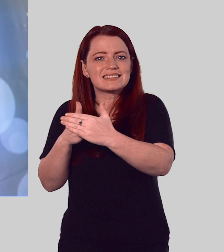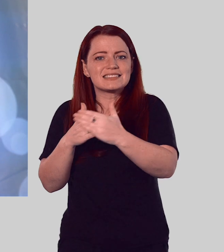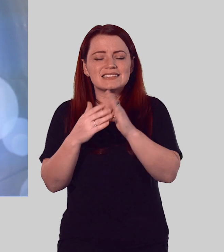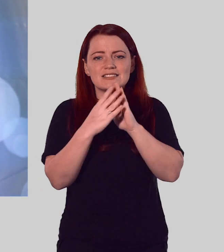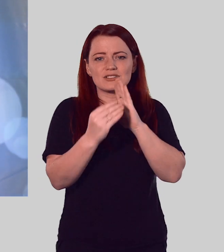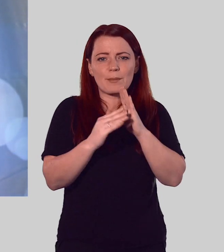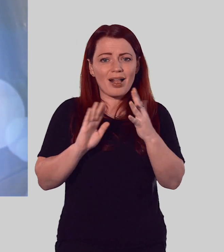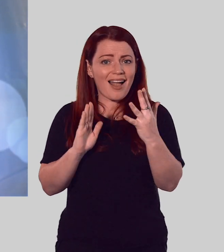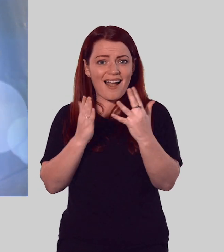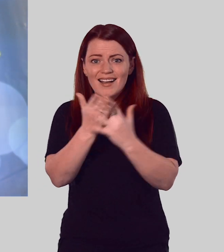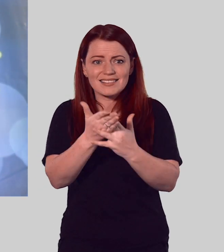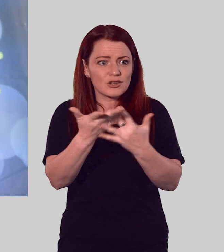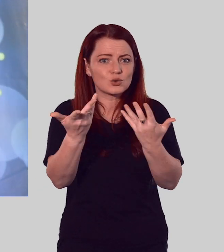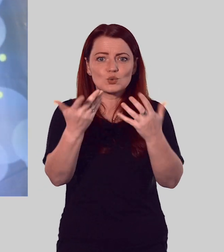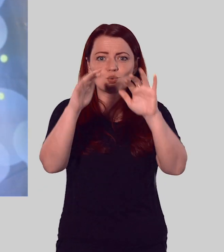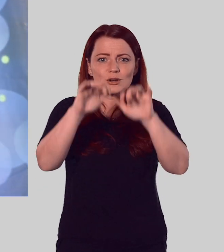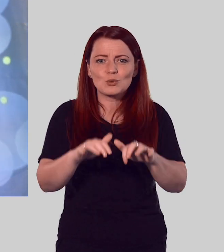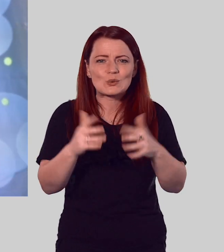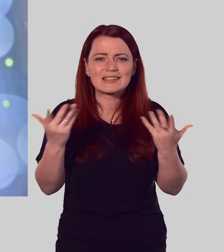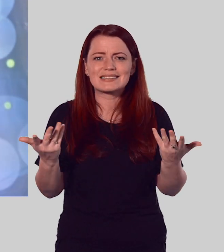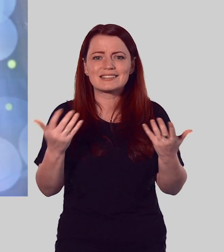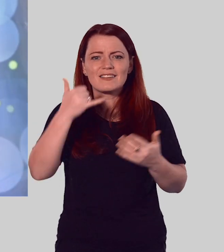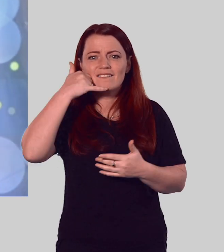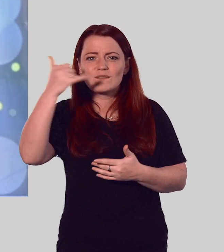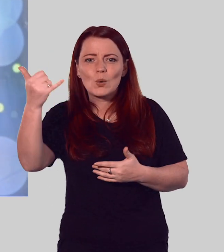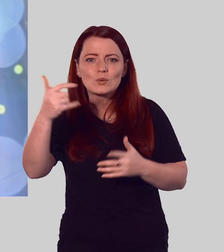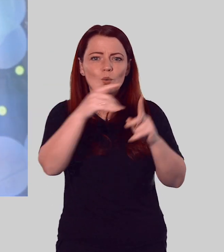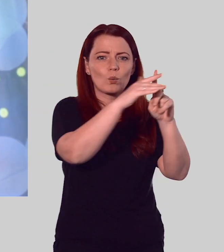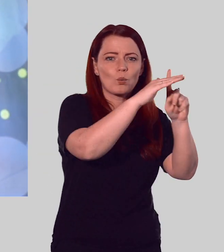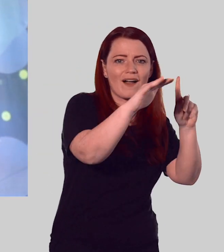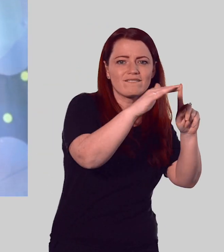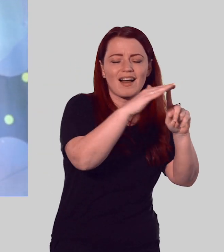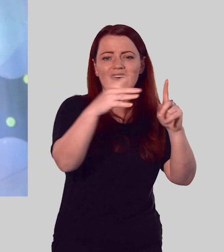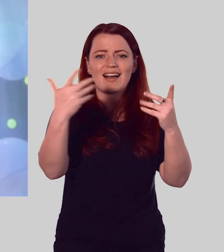access to devices, phones, wi-fi and digital skills.